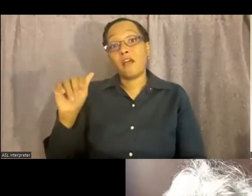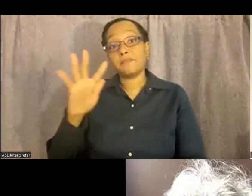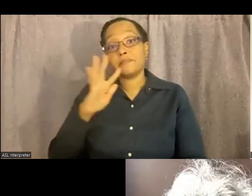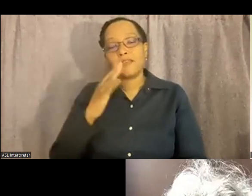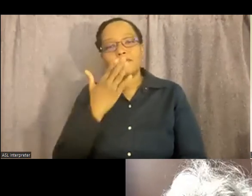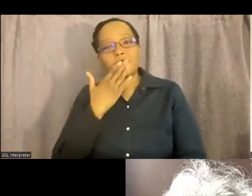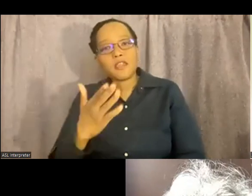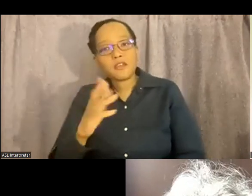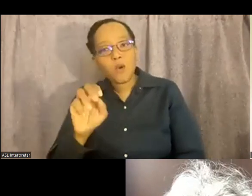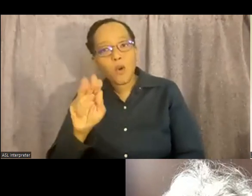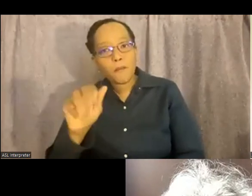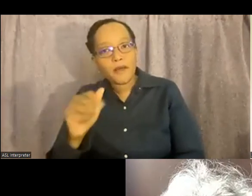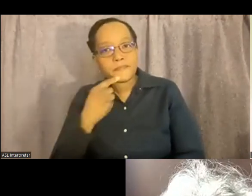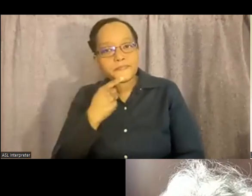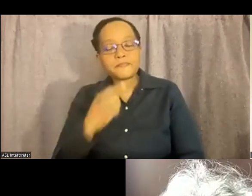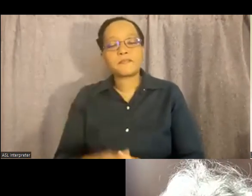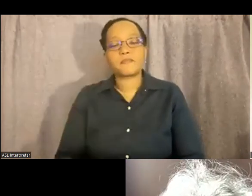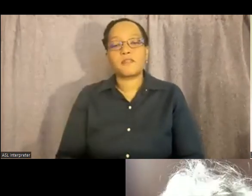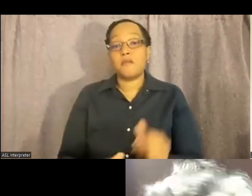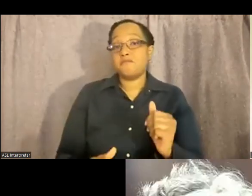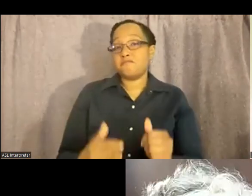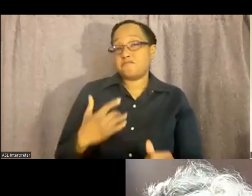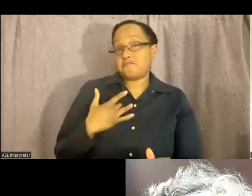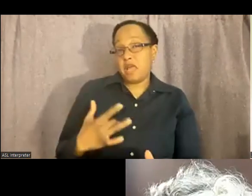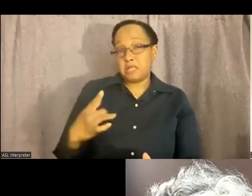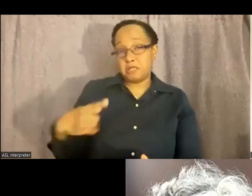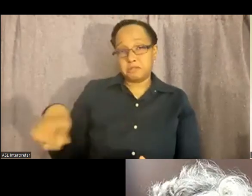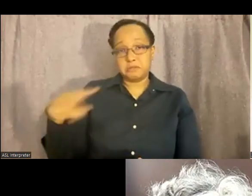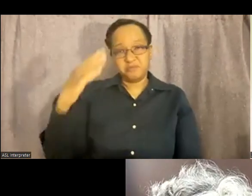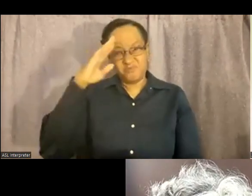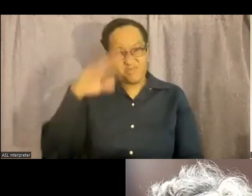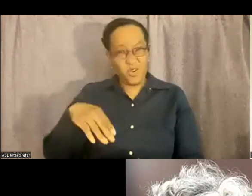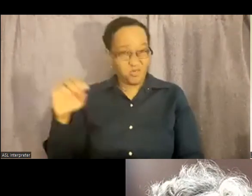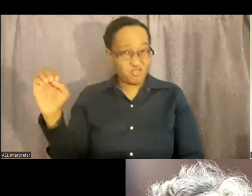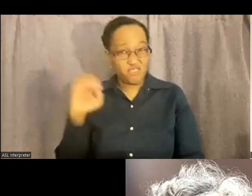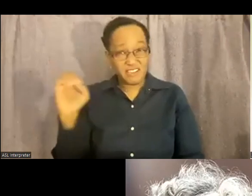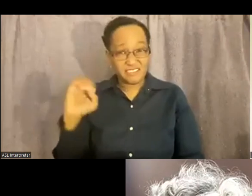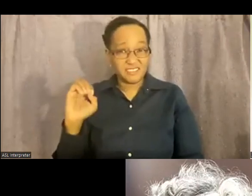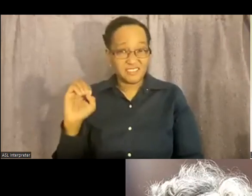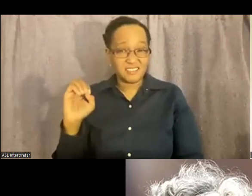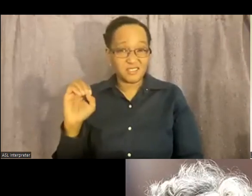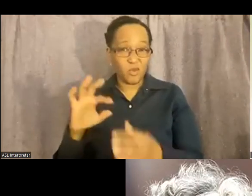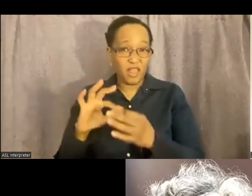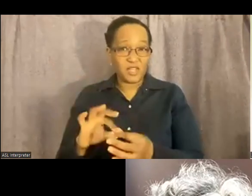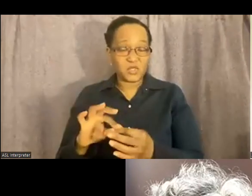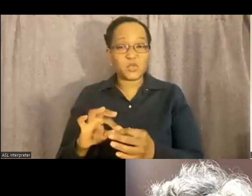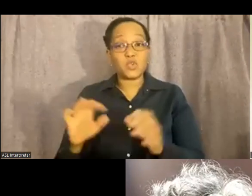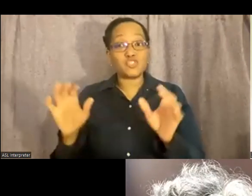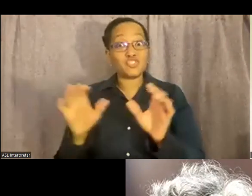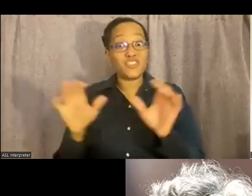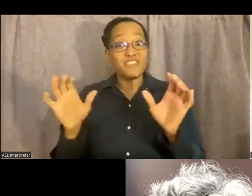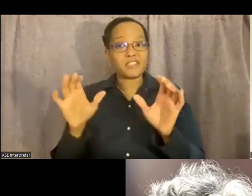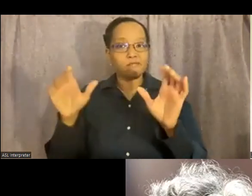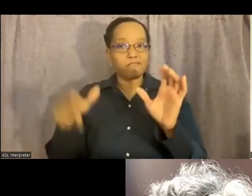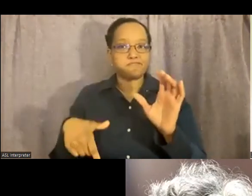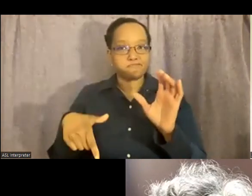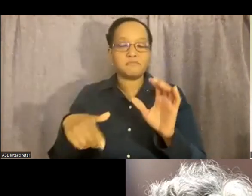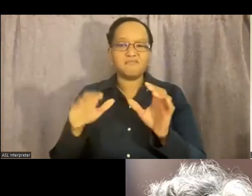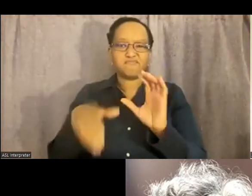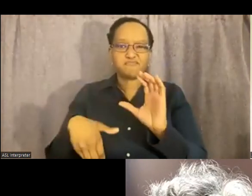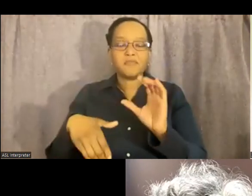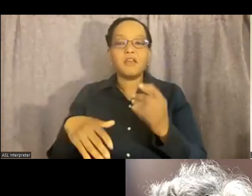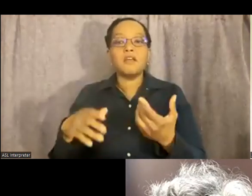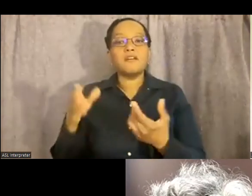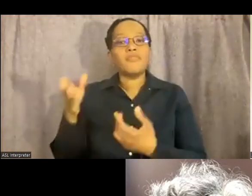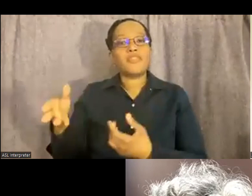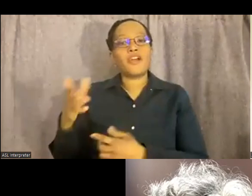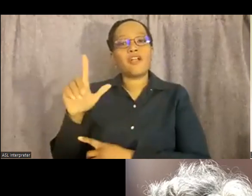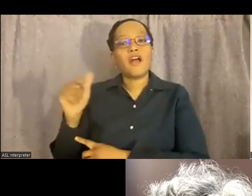As folks most likely know, the crisis of decertification at Laguna Honda hospital has really raised